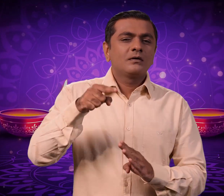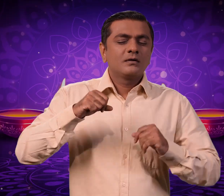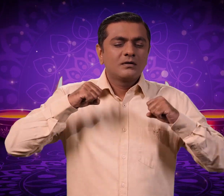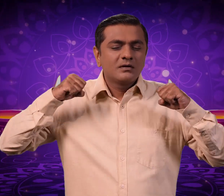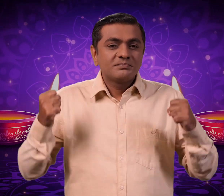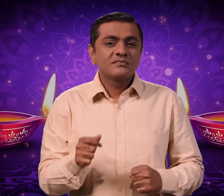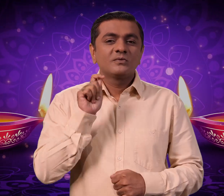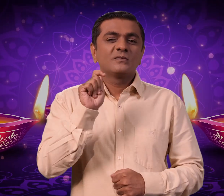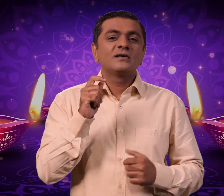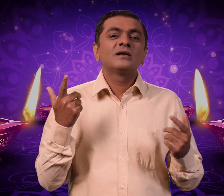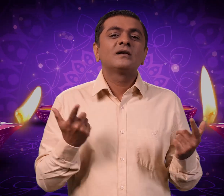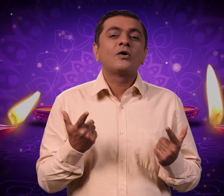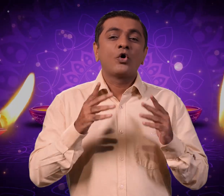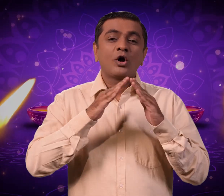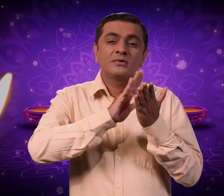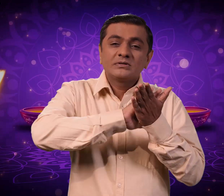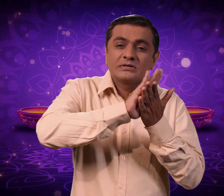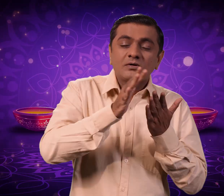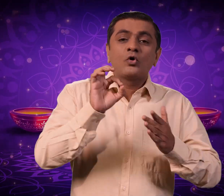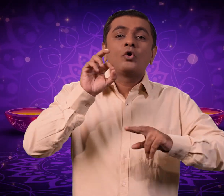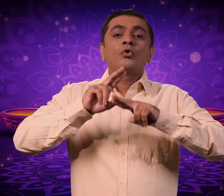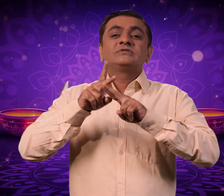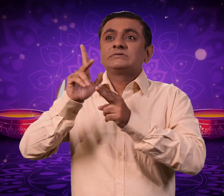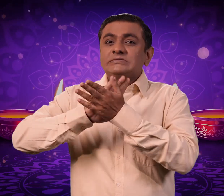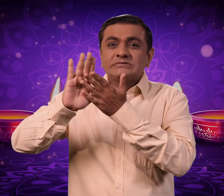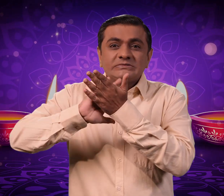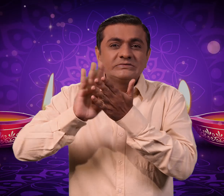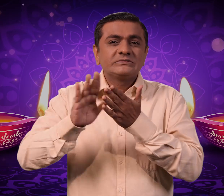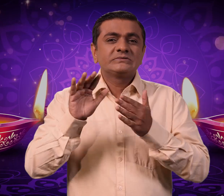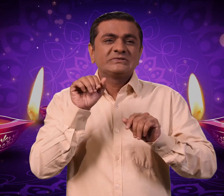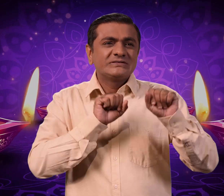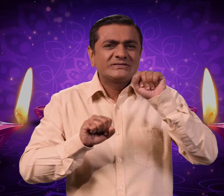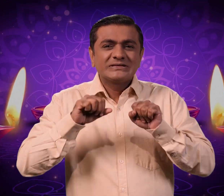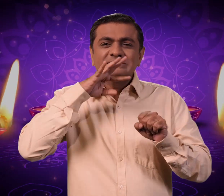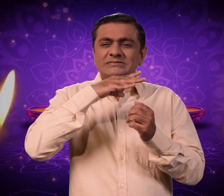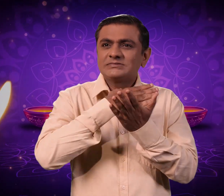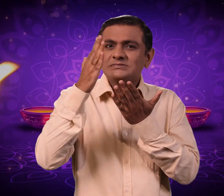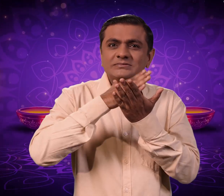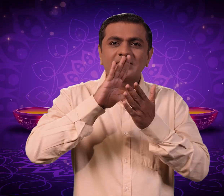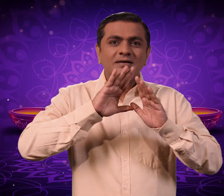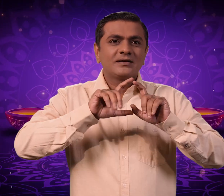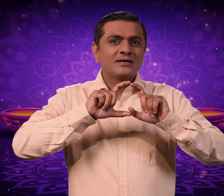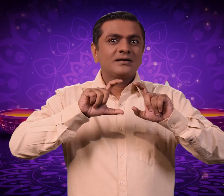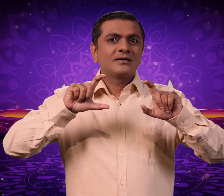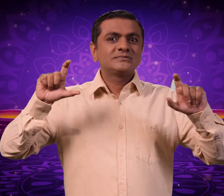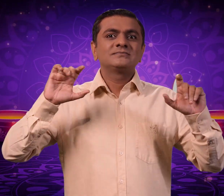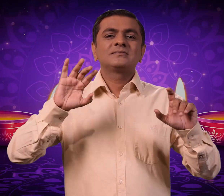we all start cleaning our houses and offices.